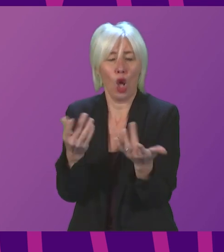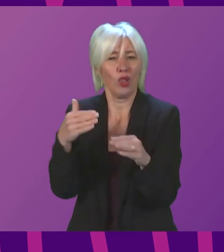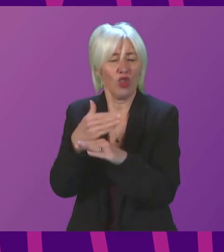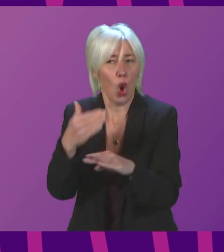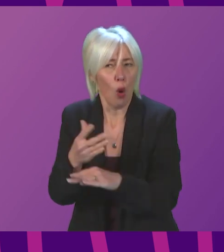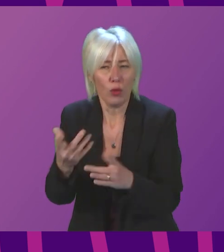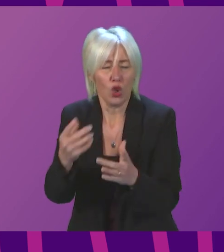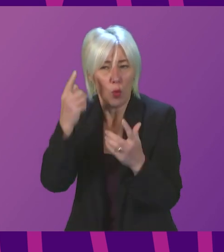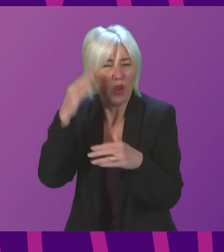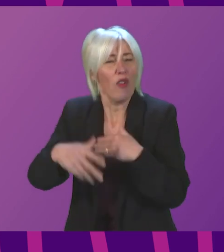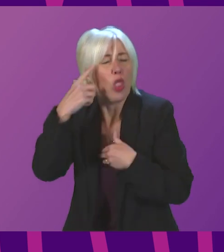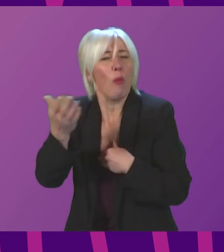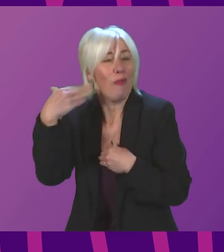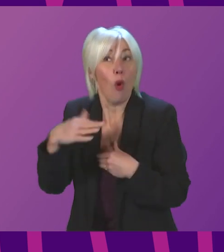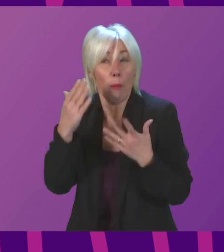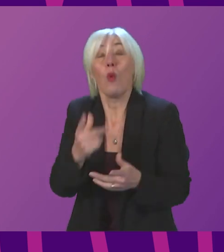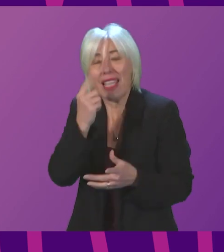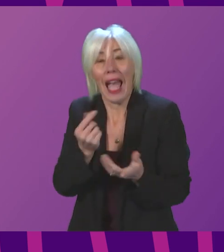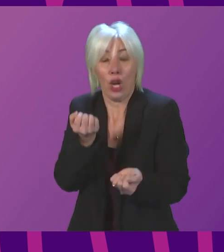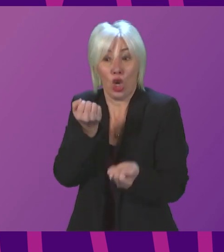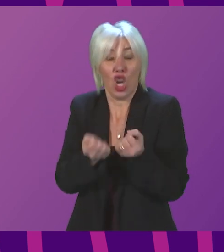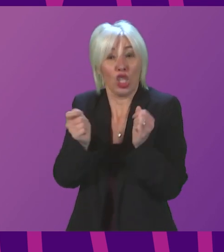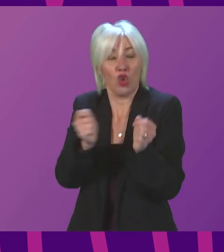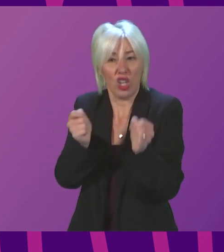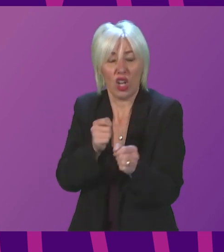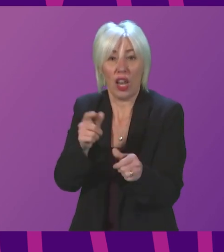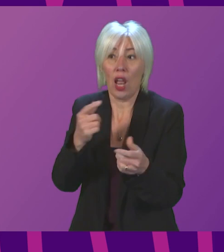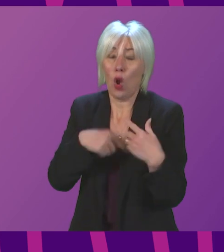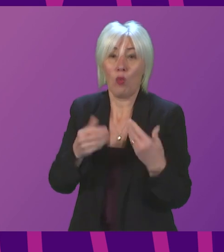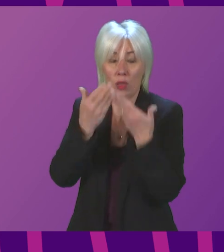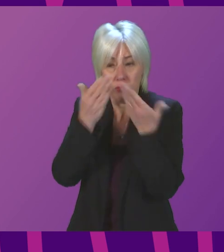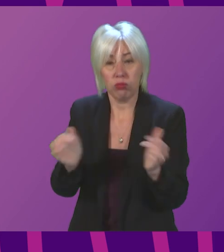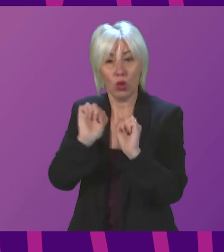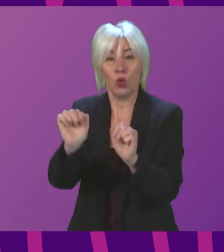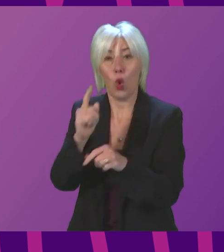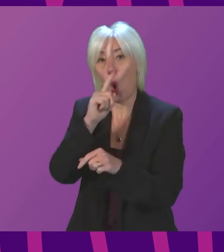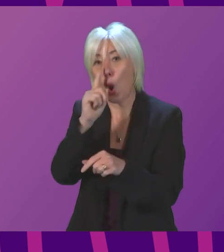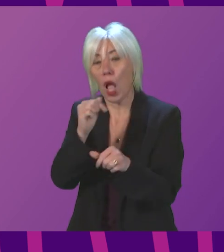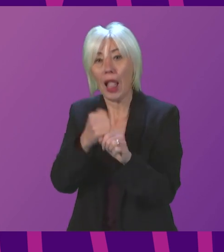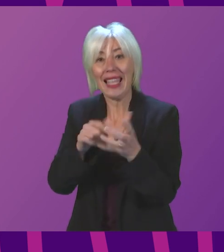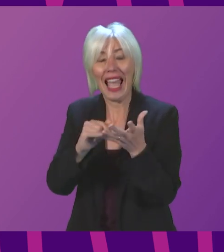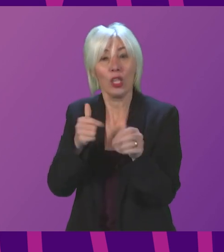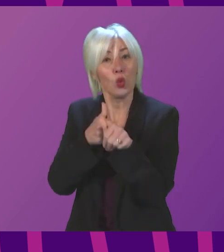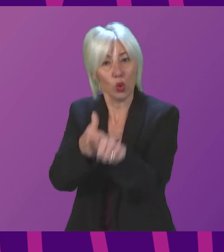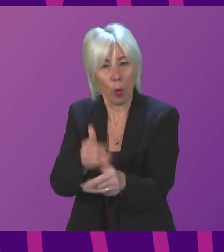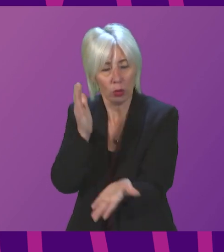a just transition. We also owe it to the oil and gas sector to support it in the transitional